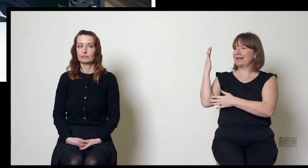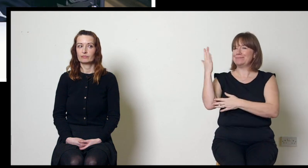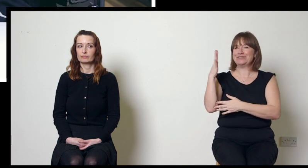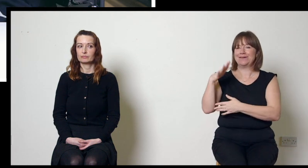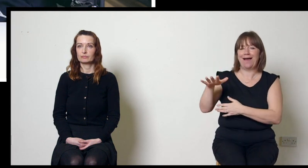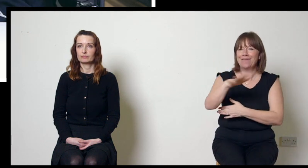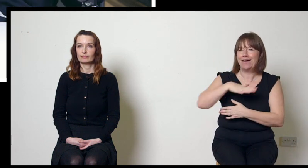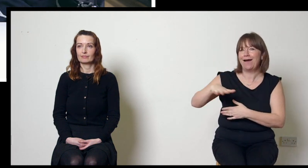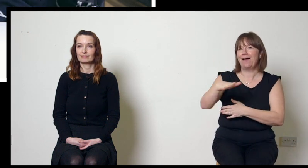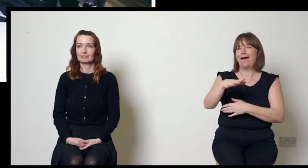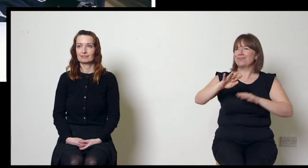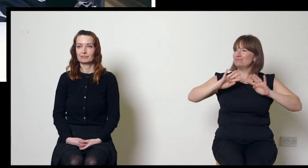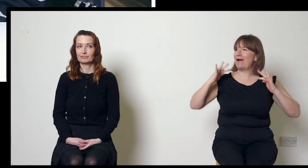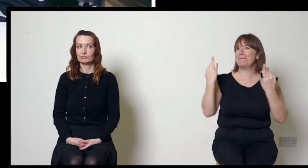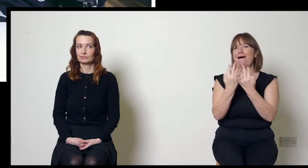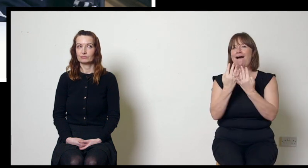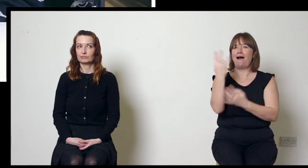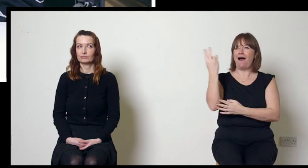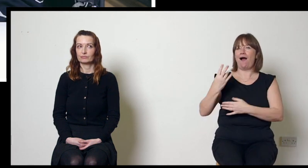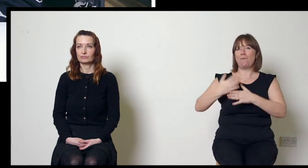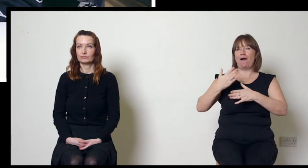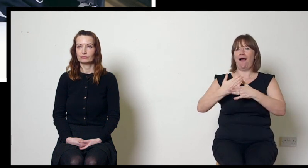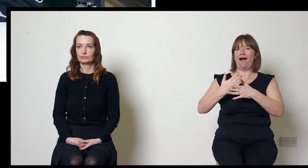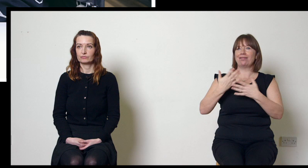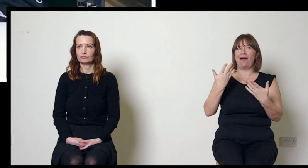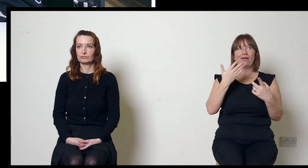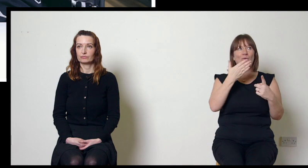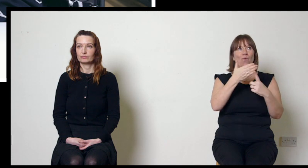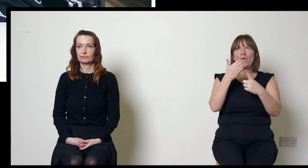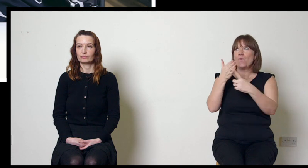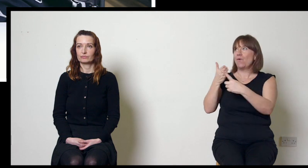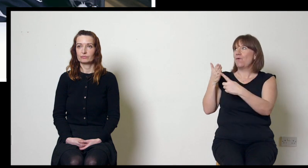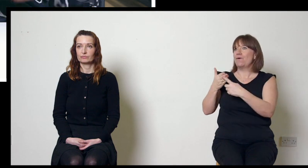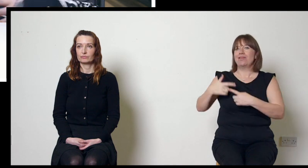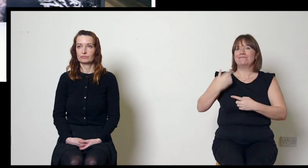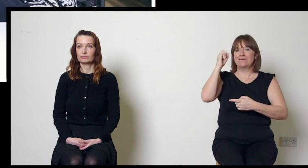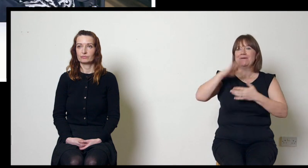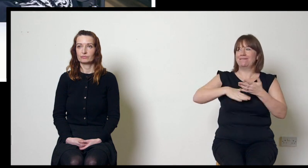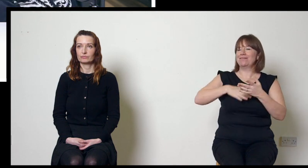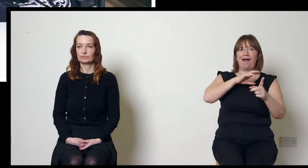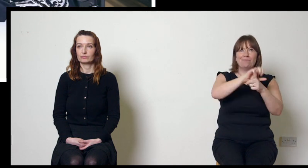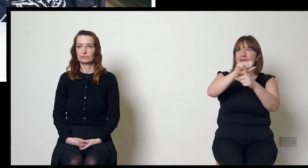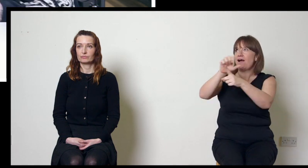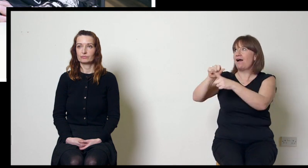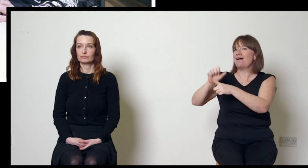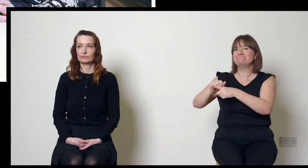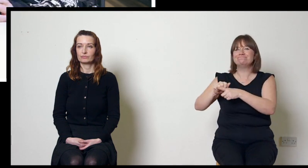by all this artwork as well that captures some of that lived experience and it was just, yeah, it was just really important I think that we did that as well